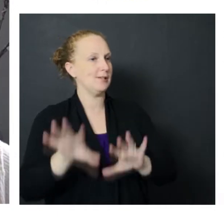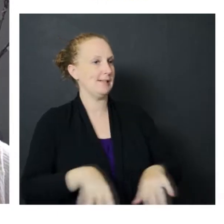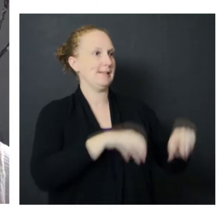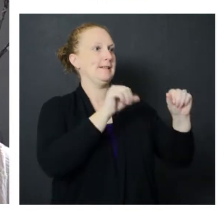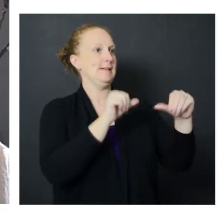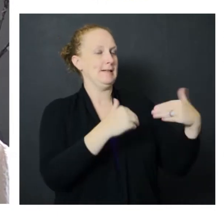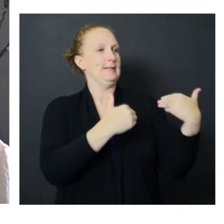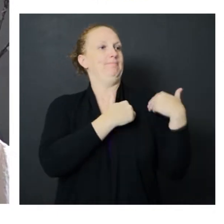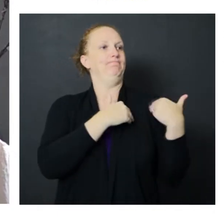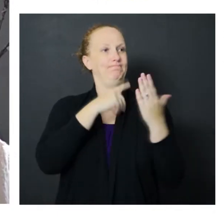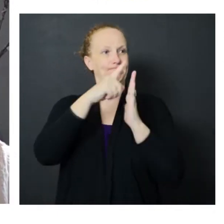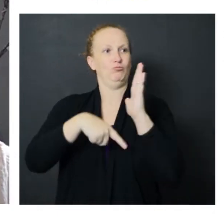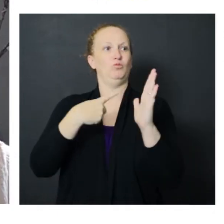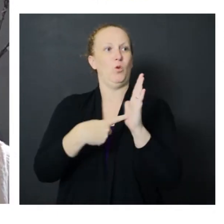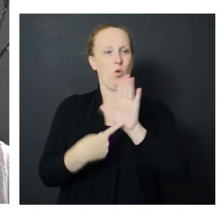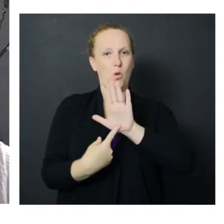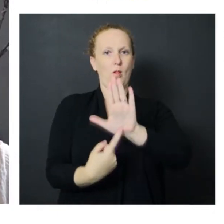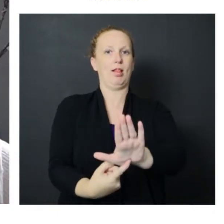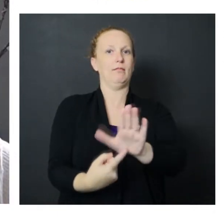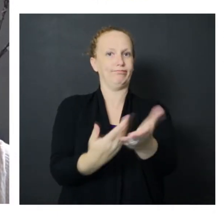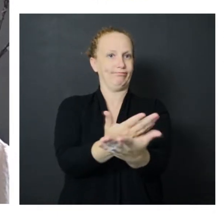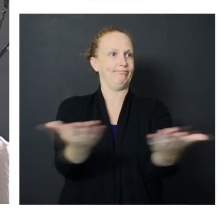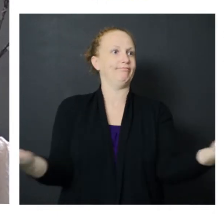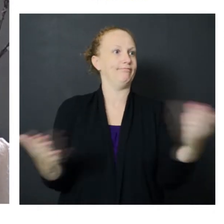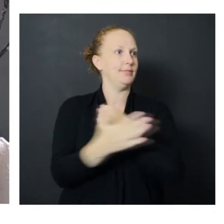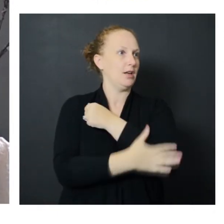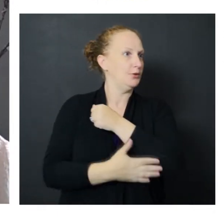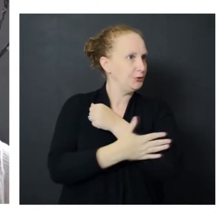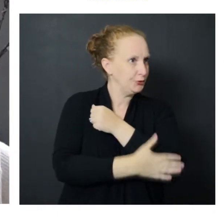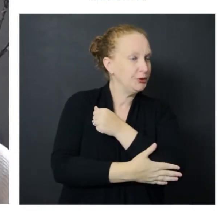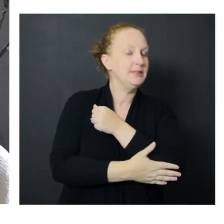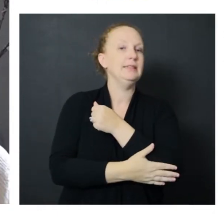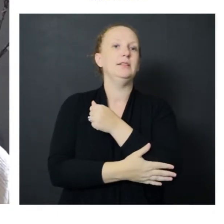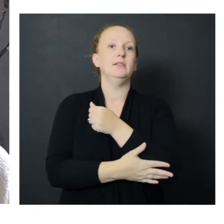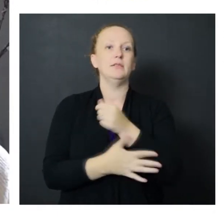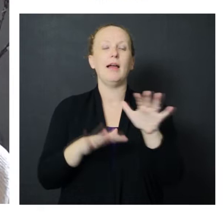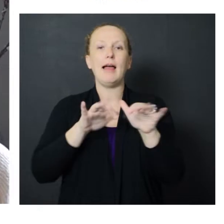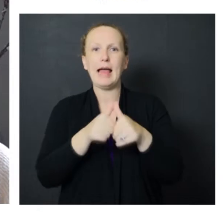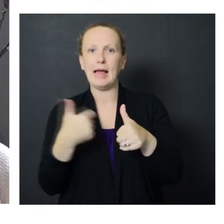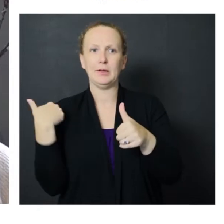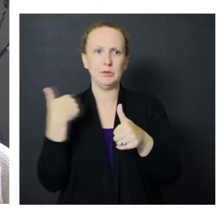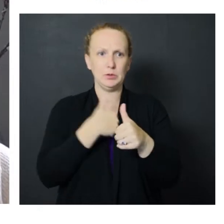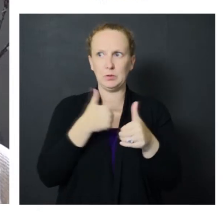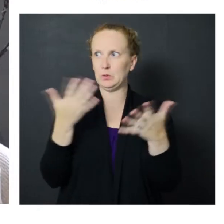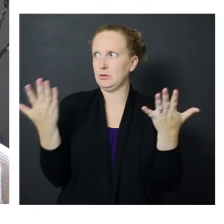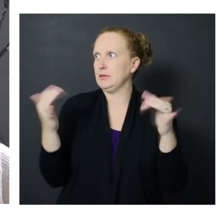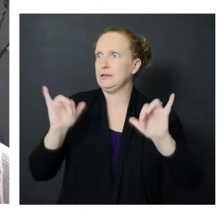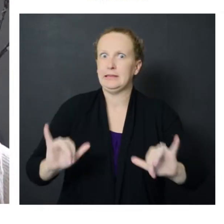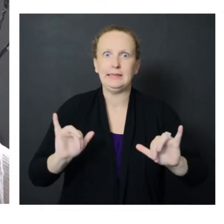for the entire country may say so on how to cope with the situation,